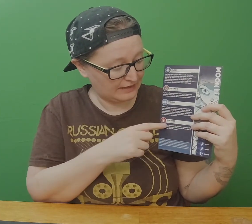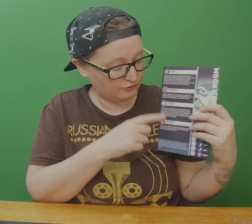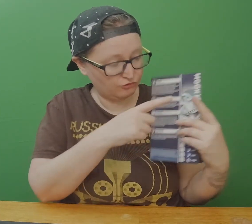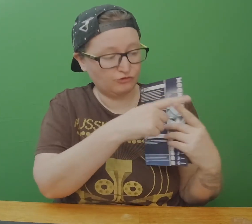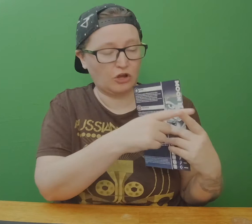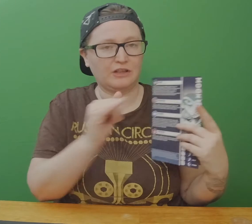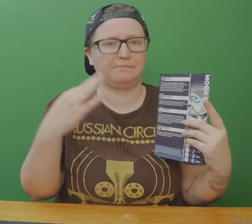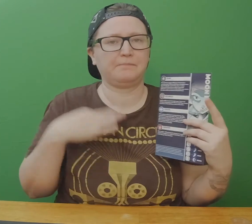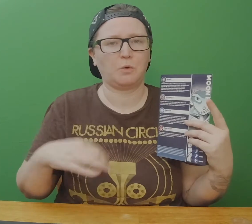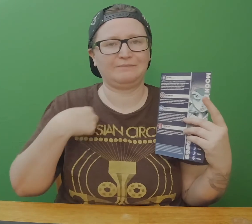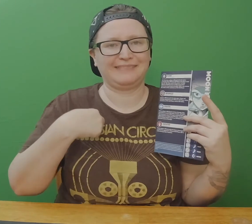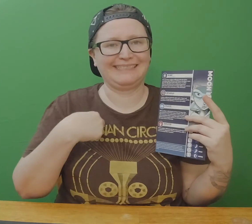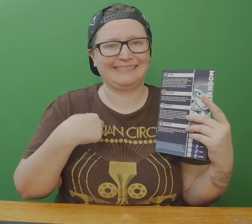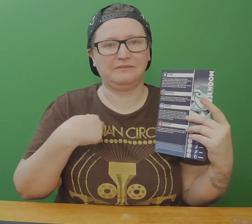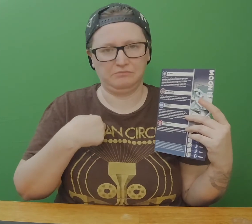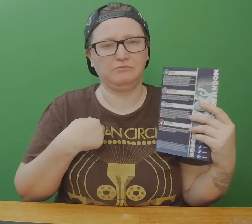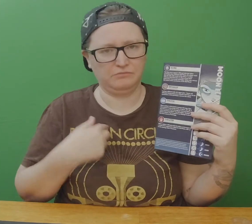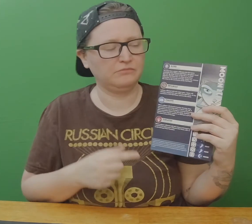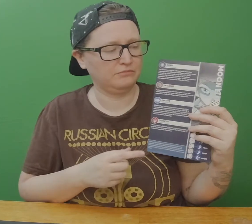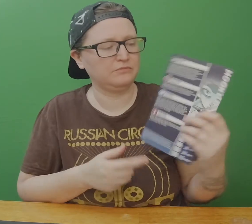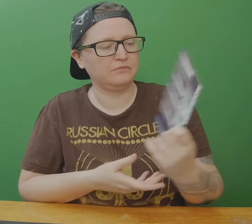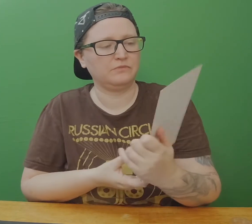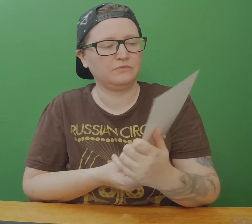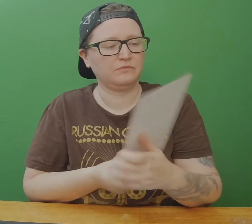evasive and then those give me bonus